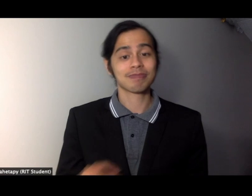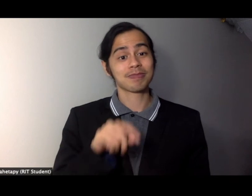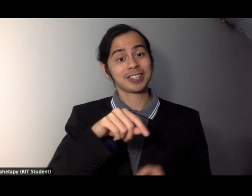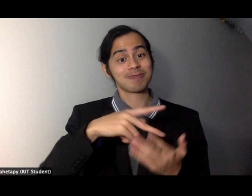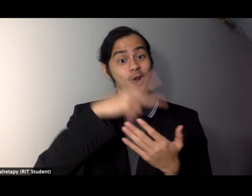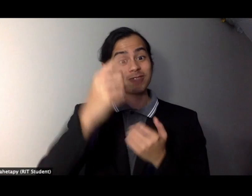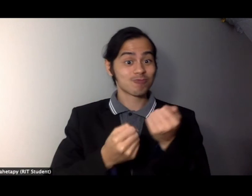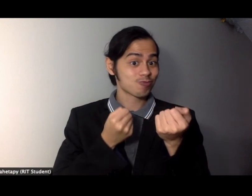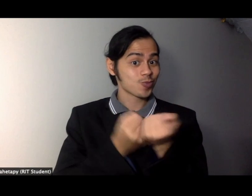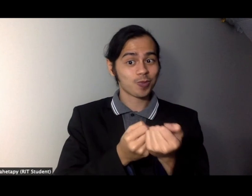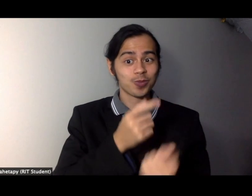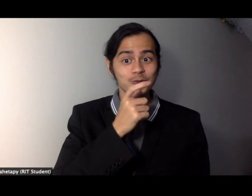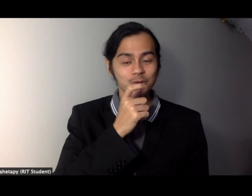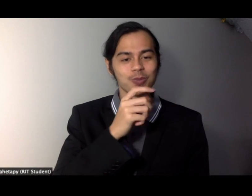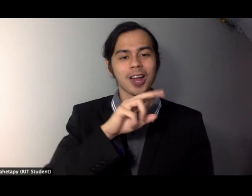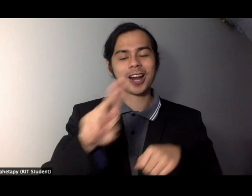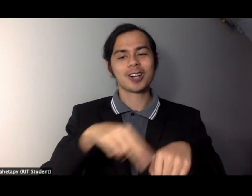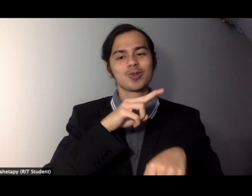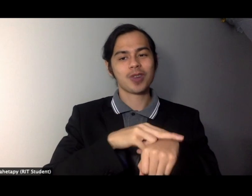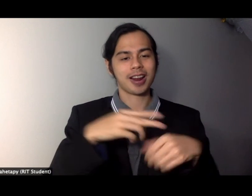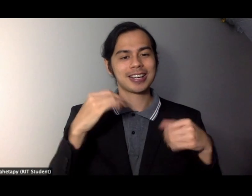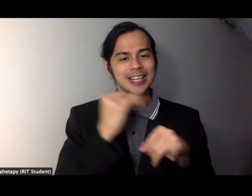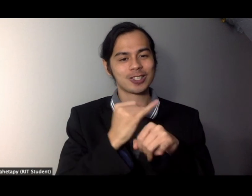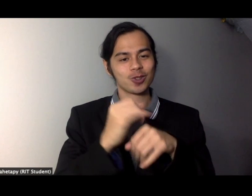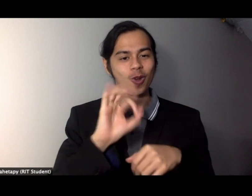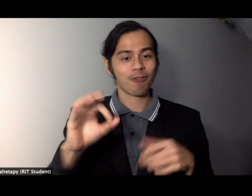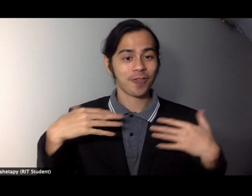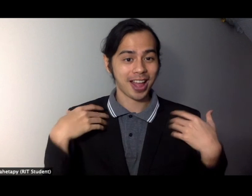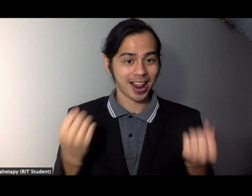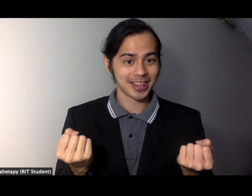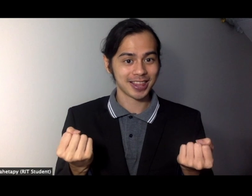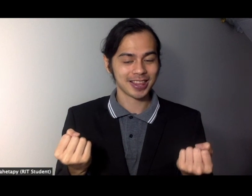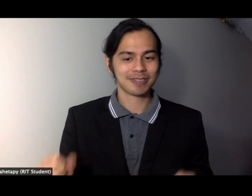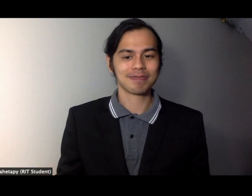A National Institute of Health supported this project.